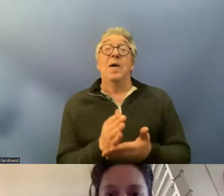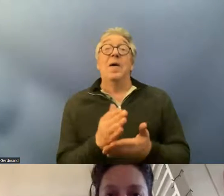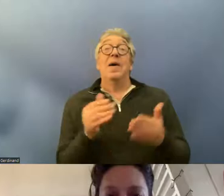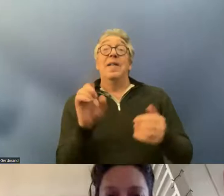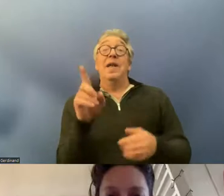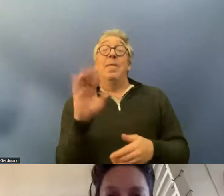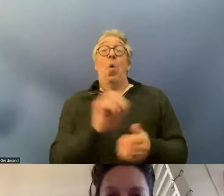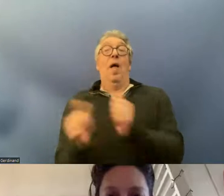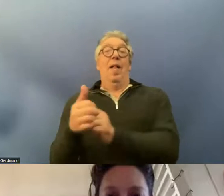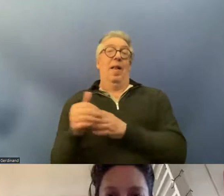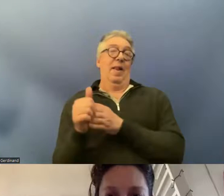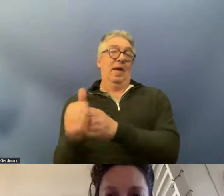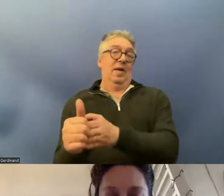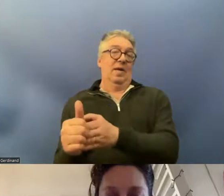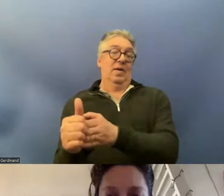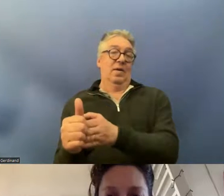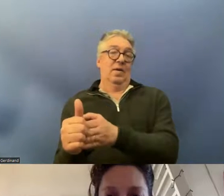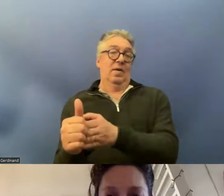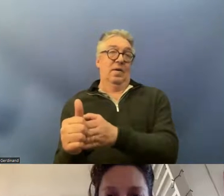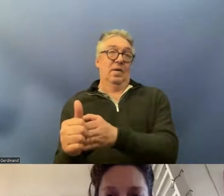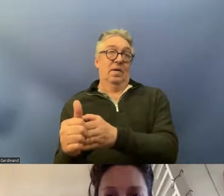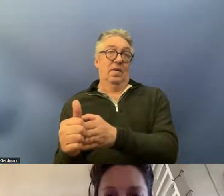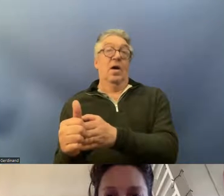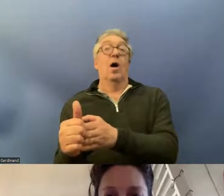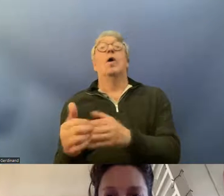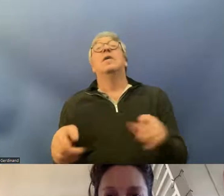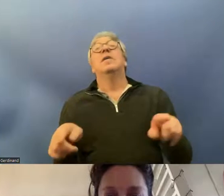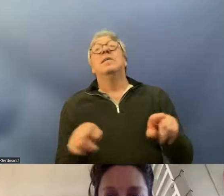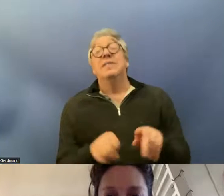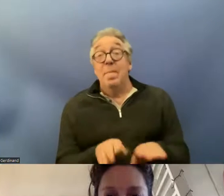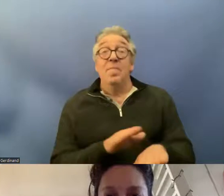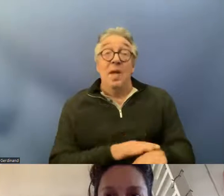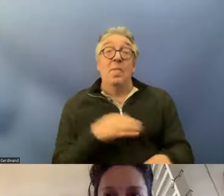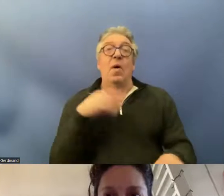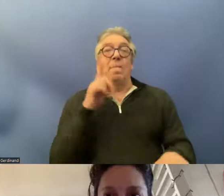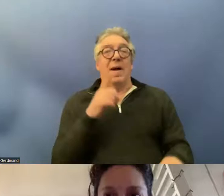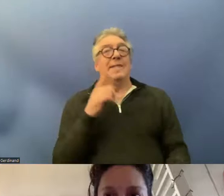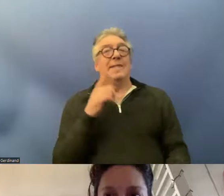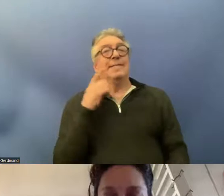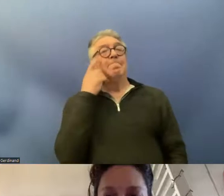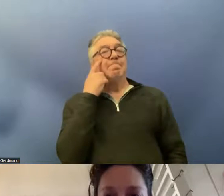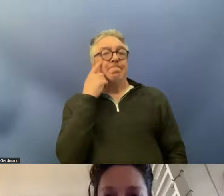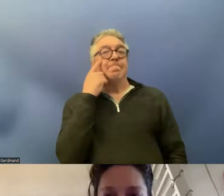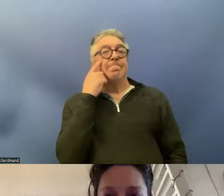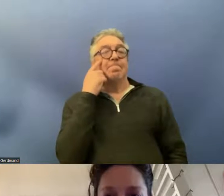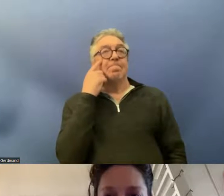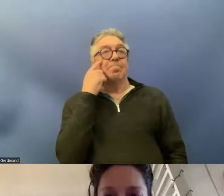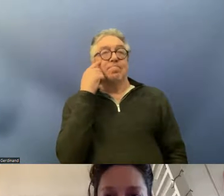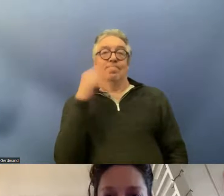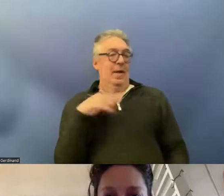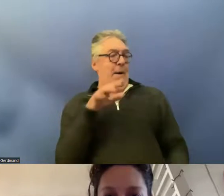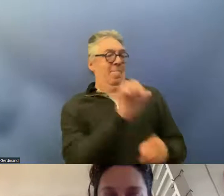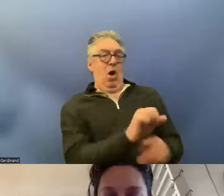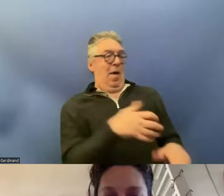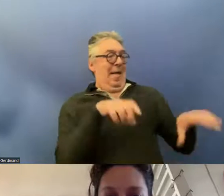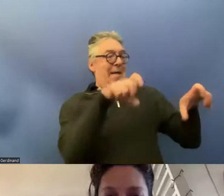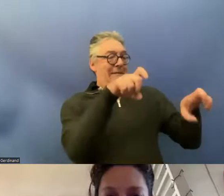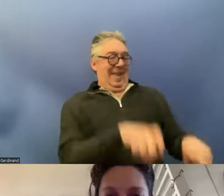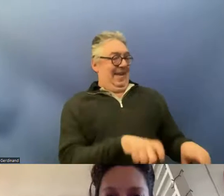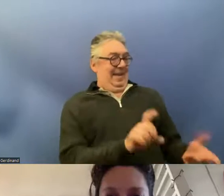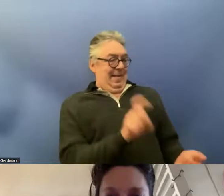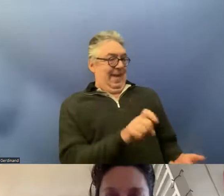But at the same time, we are moving from detecting the need to actually, already implementing